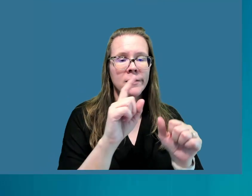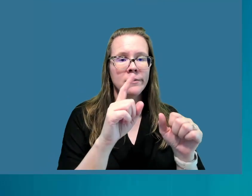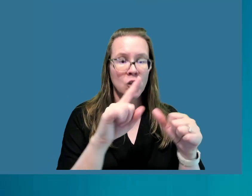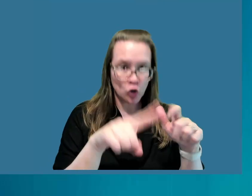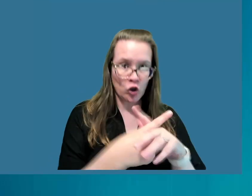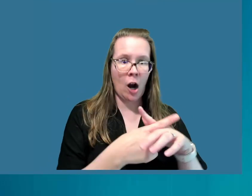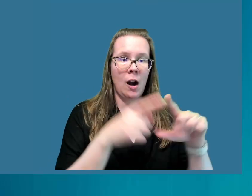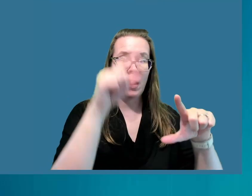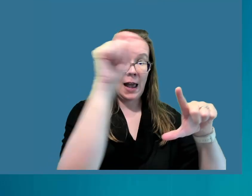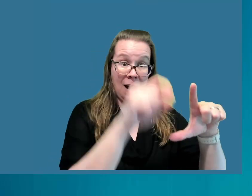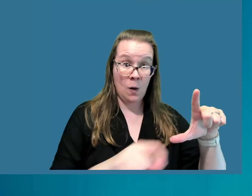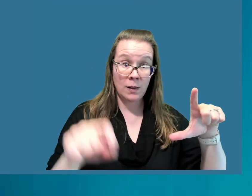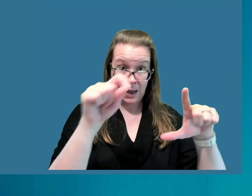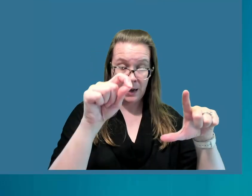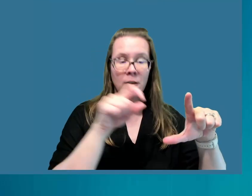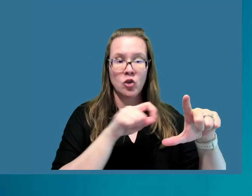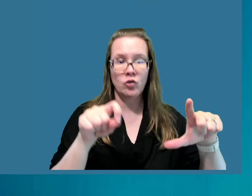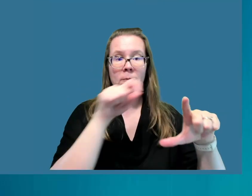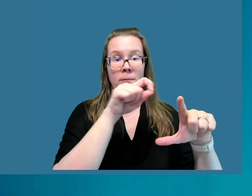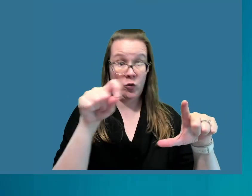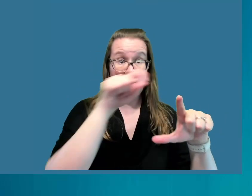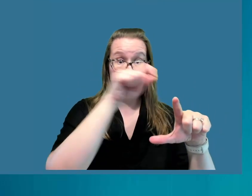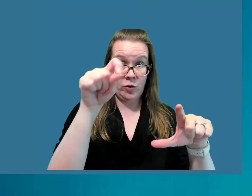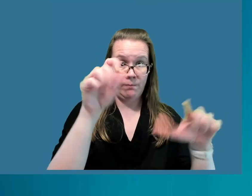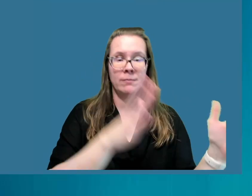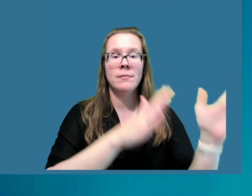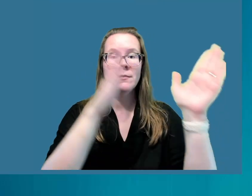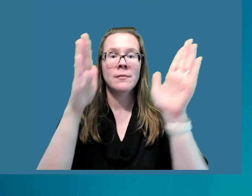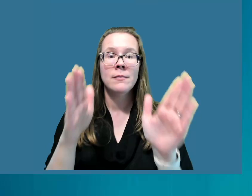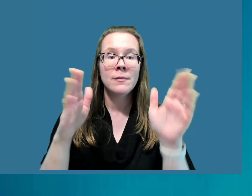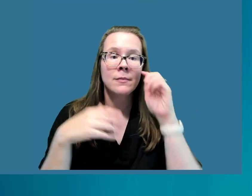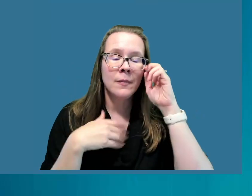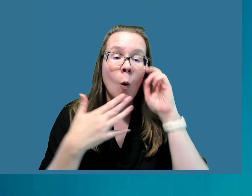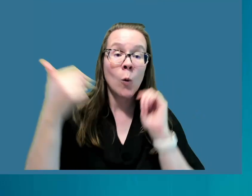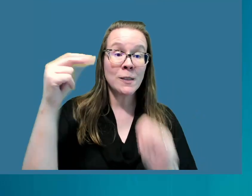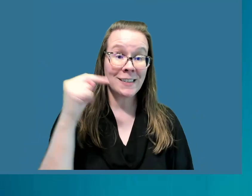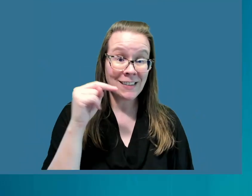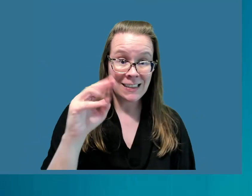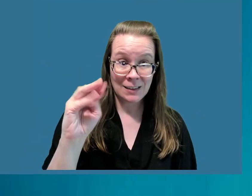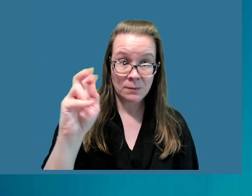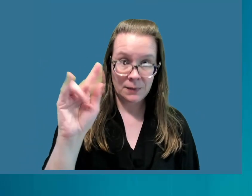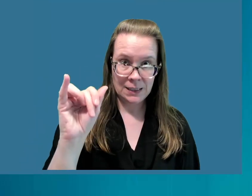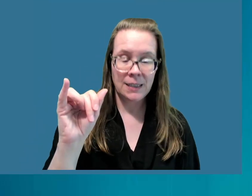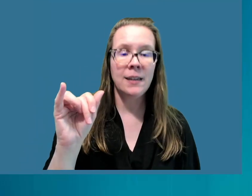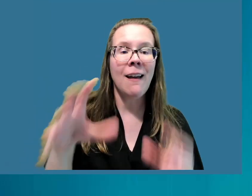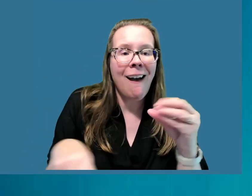her lines. And then my oldest niece is almost done adding the colors and her lines. And then, um,